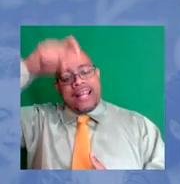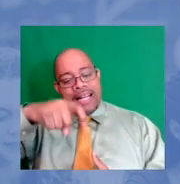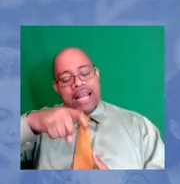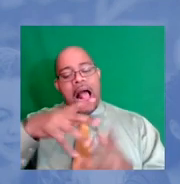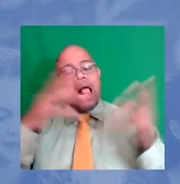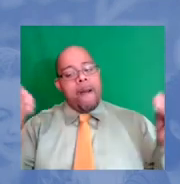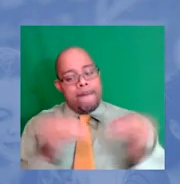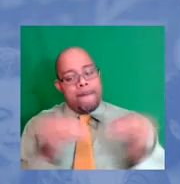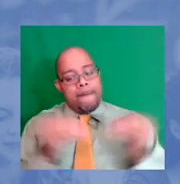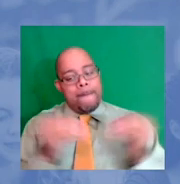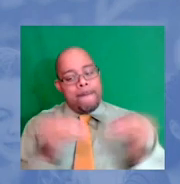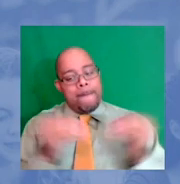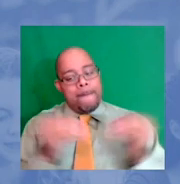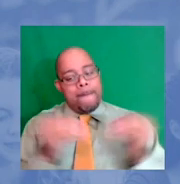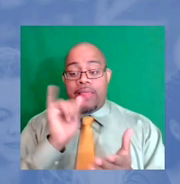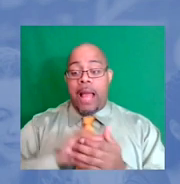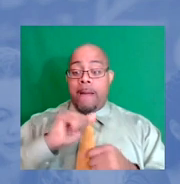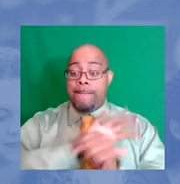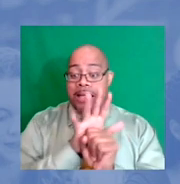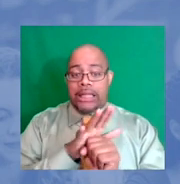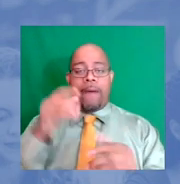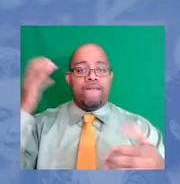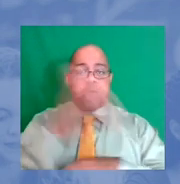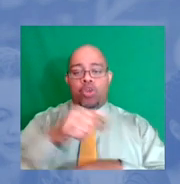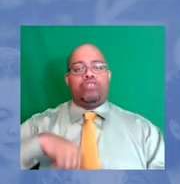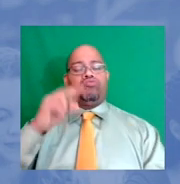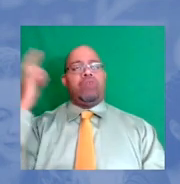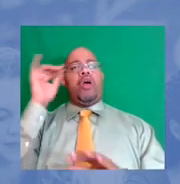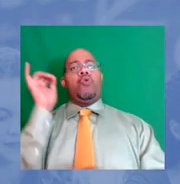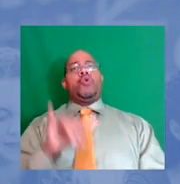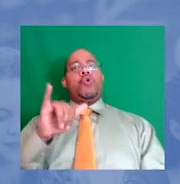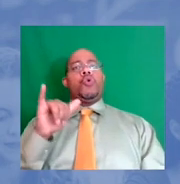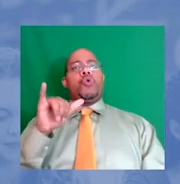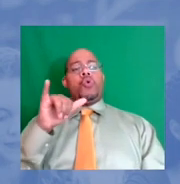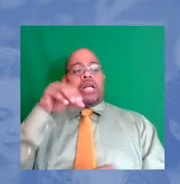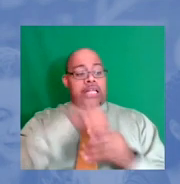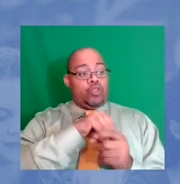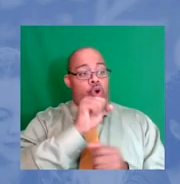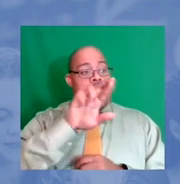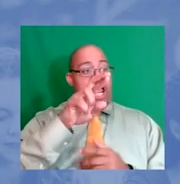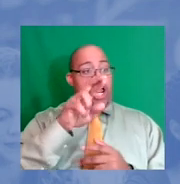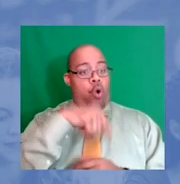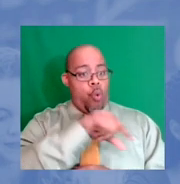THIS PANDEMIC FORCED US TO REALIZE THAT INDOOR AIR QUALITY NEEDS TO BE IMPROVED EVEN IN RECENTLY